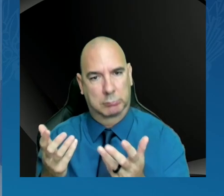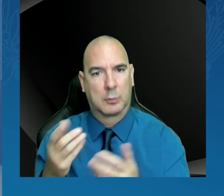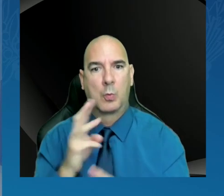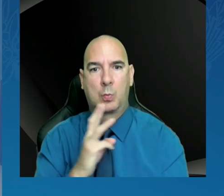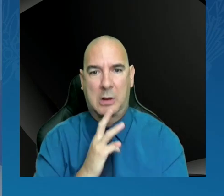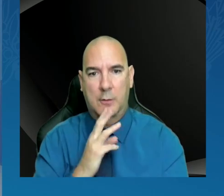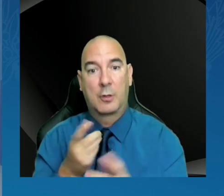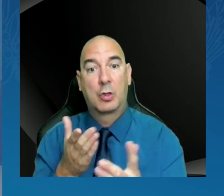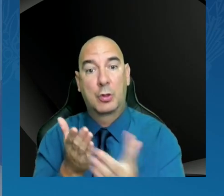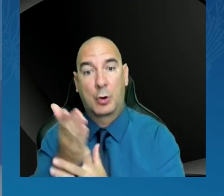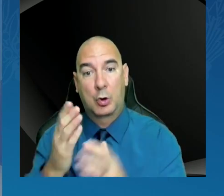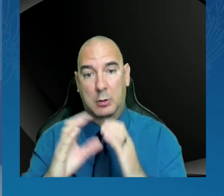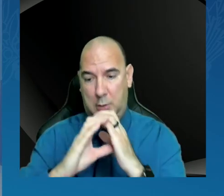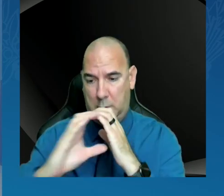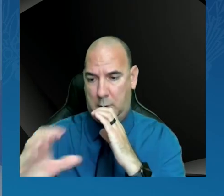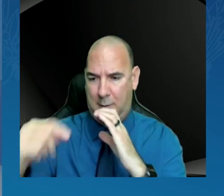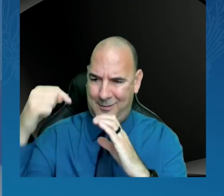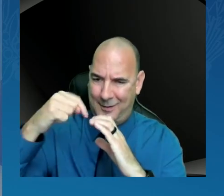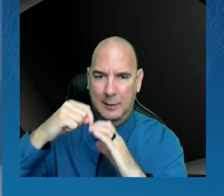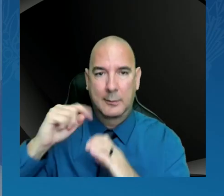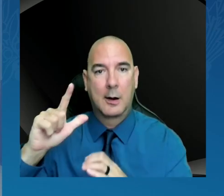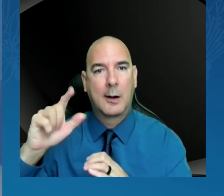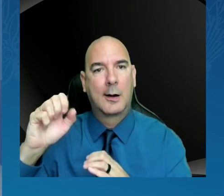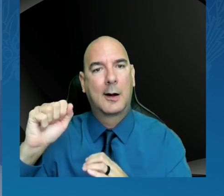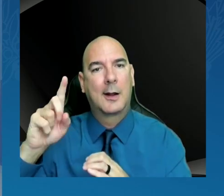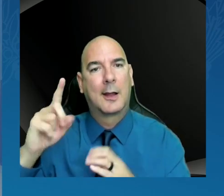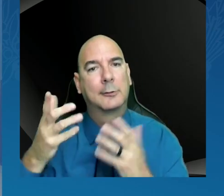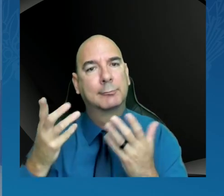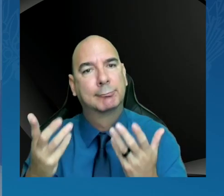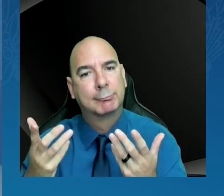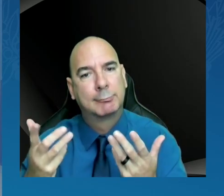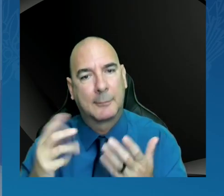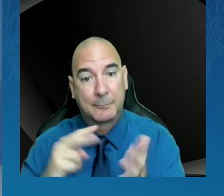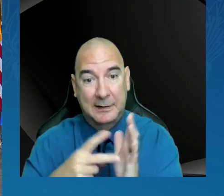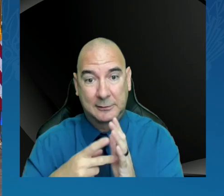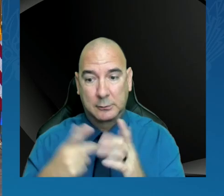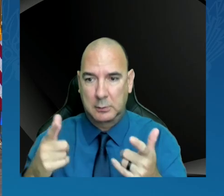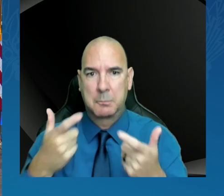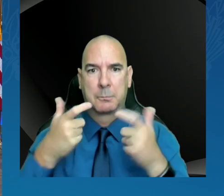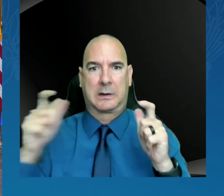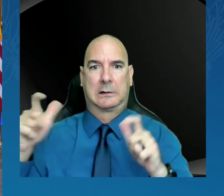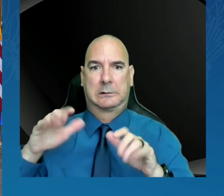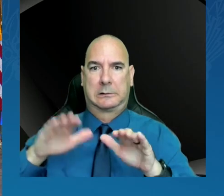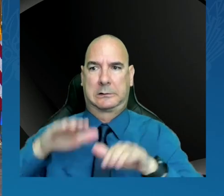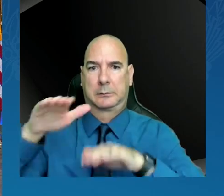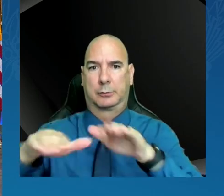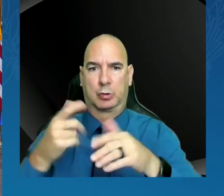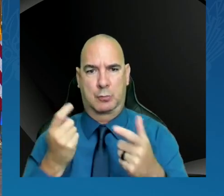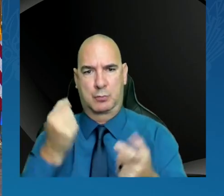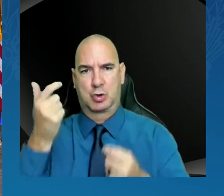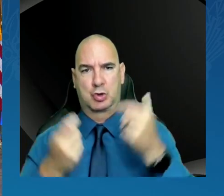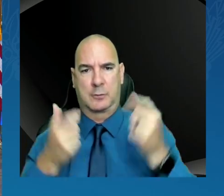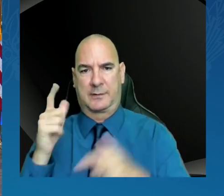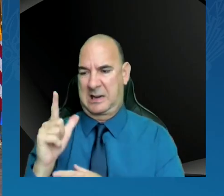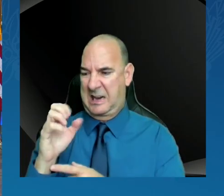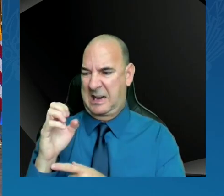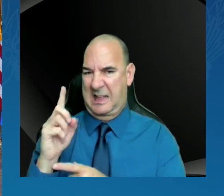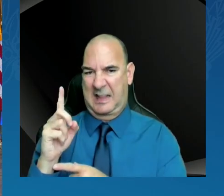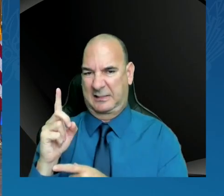are already removing lead pipes in Milwaukee -- we have leaders from Milwaukee with us here today -- and in communities across America.